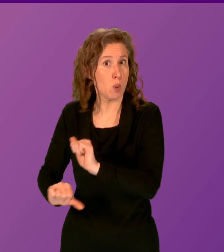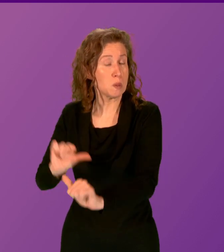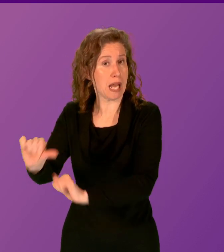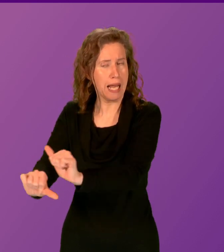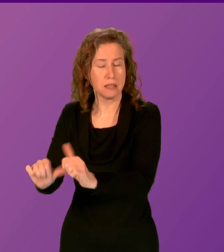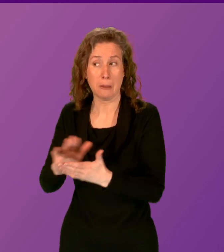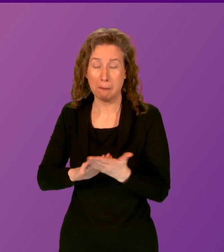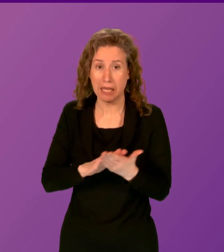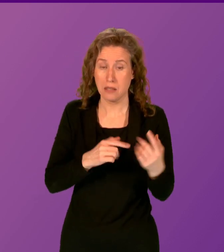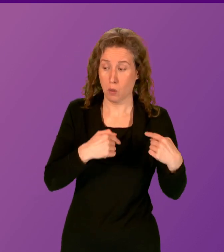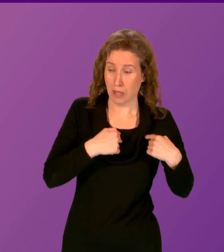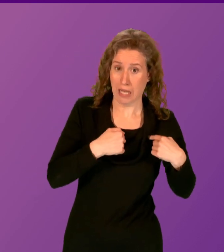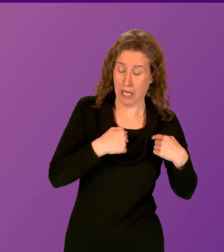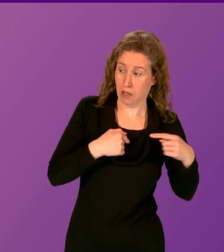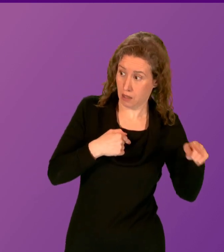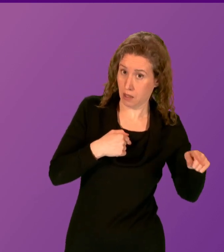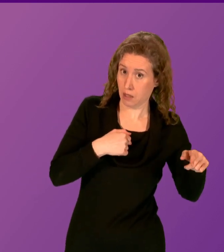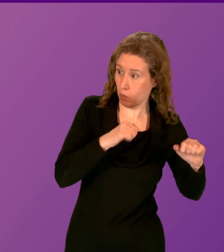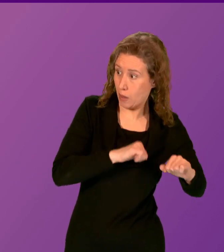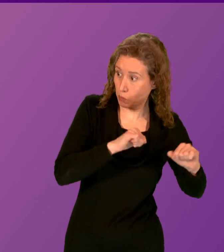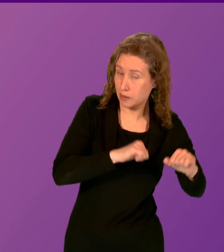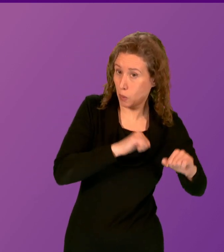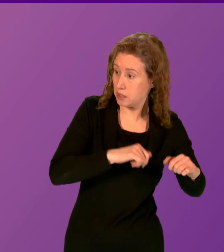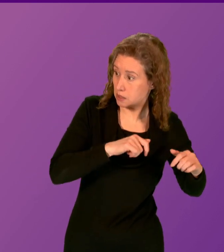will inevitably have an impact on our ability to introduce legislation.